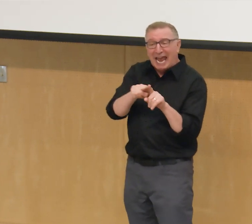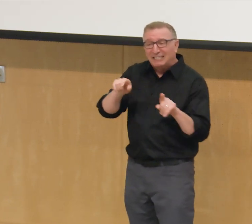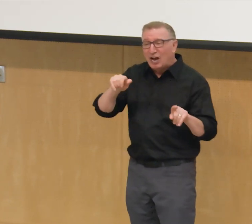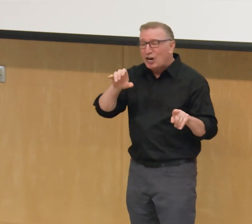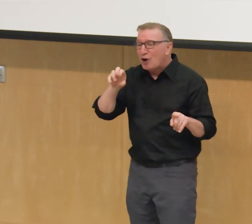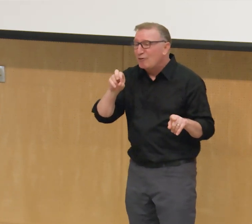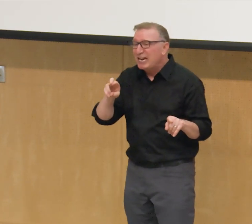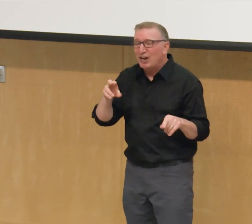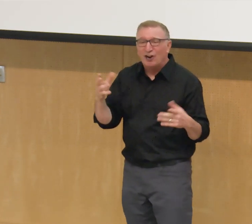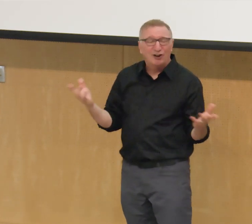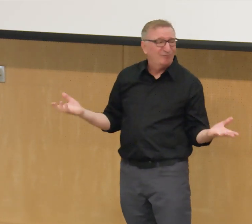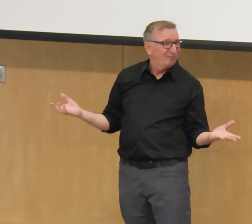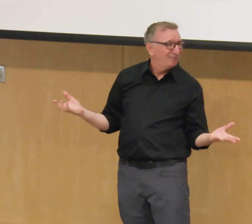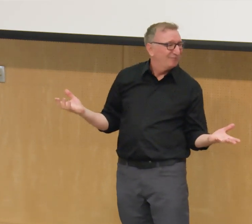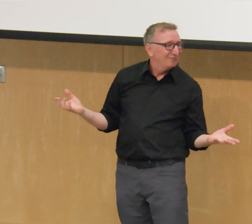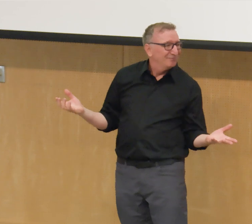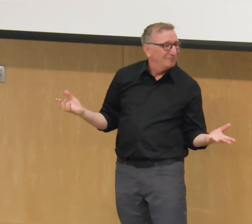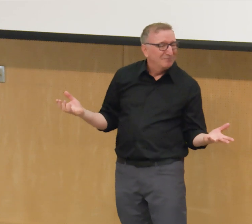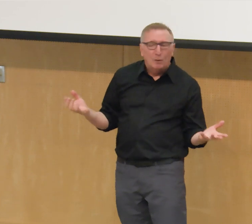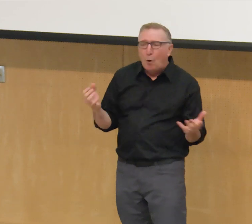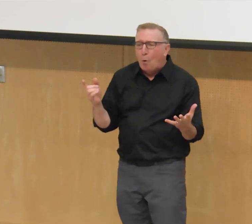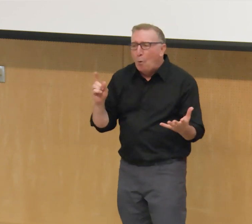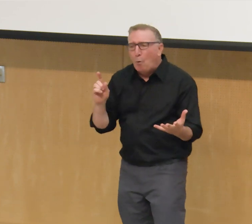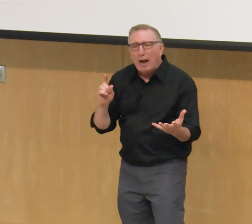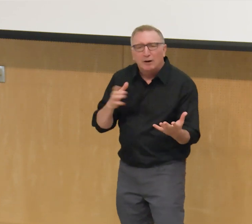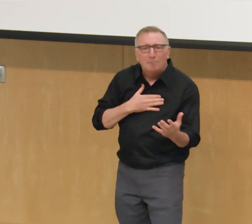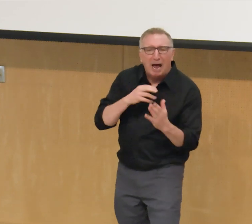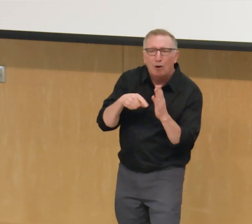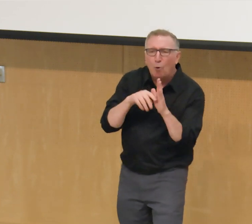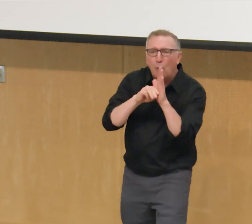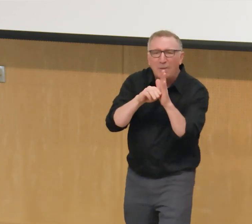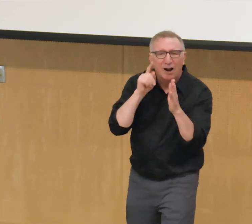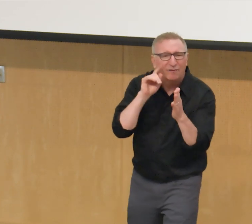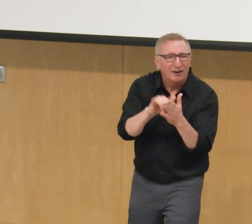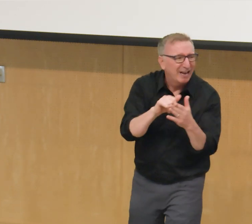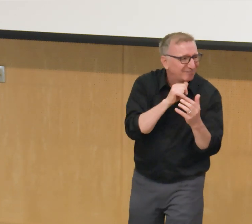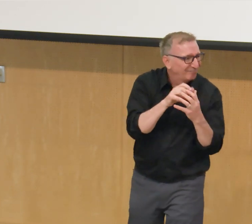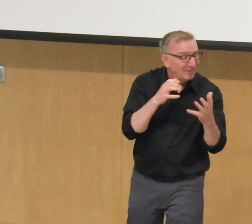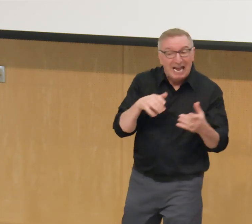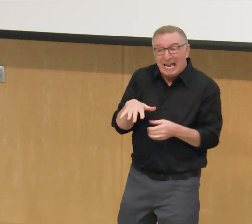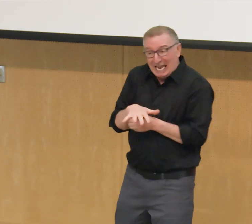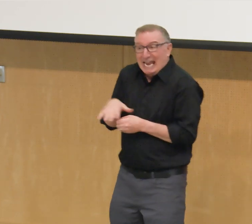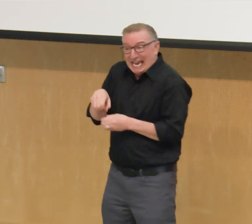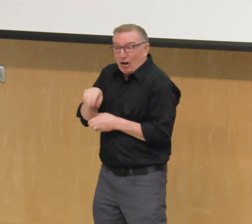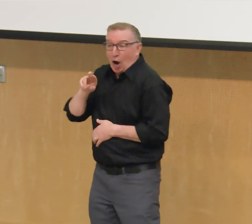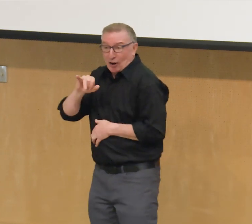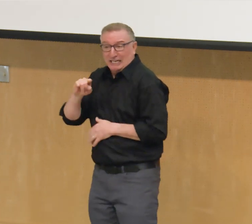and so, I never really considered interpreting as a career. I didn't have a role model for that.